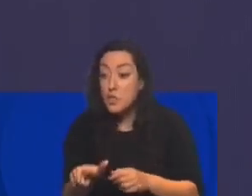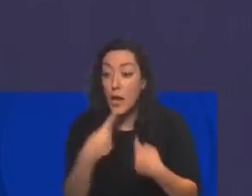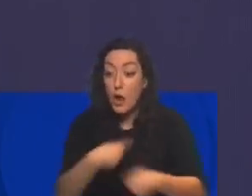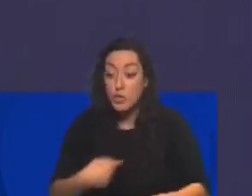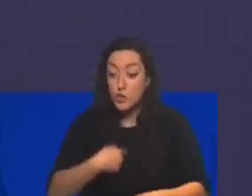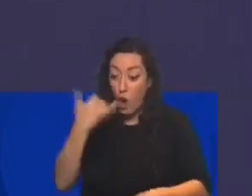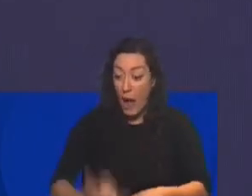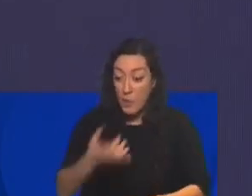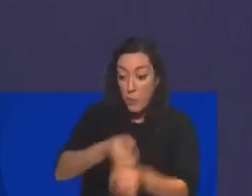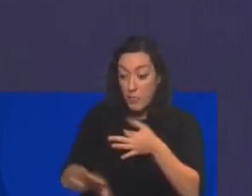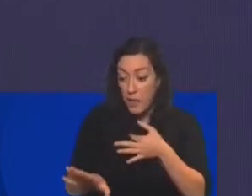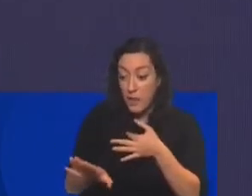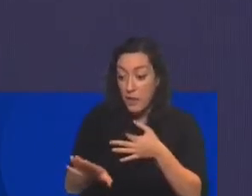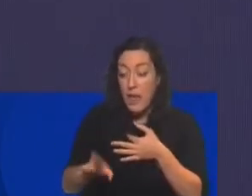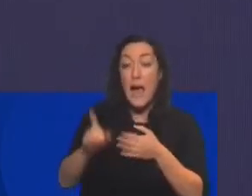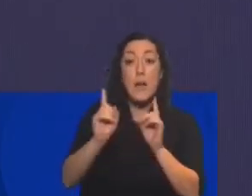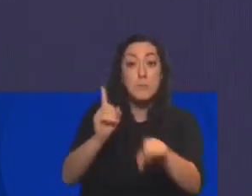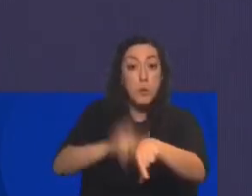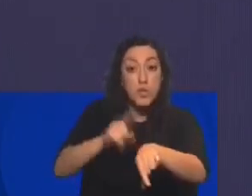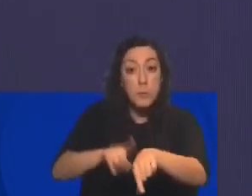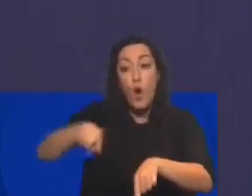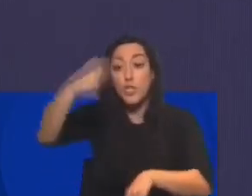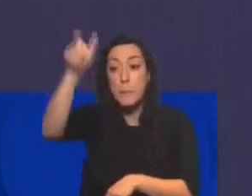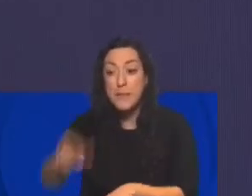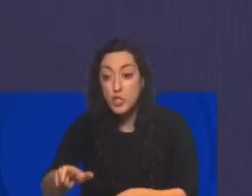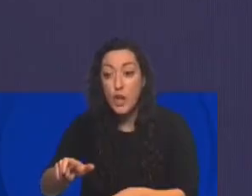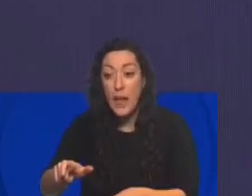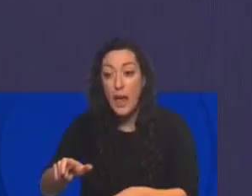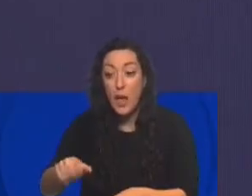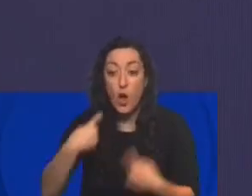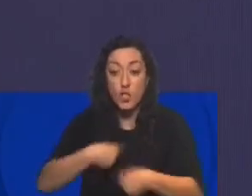But at the same time, that person has to want the good that you have.